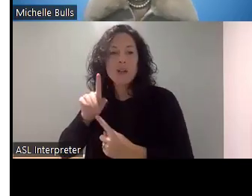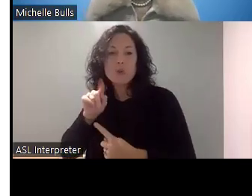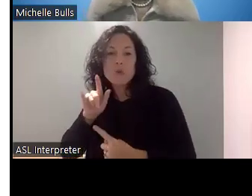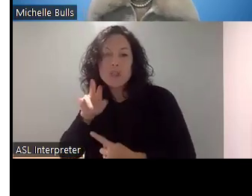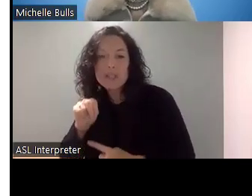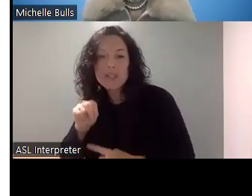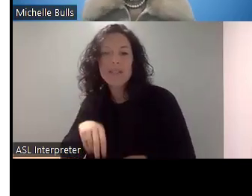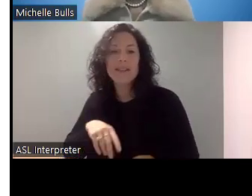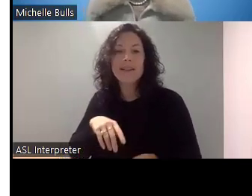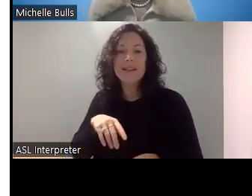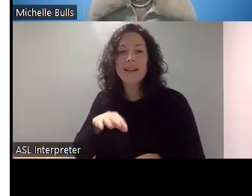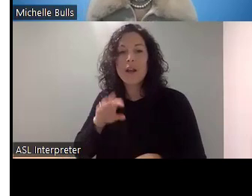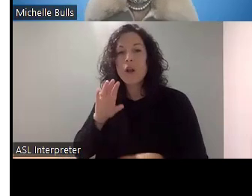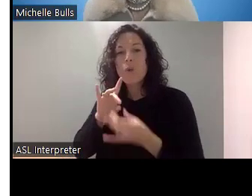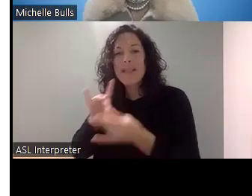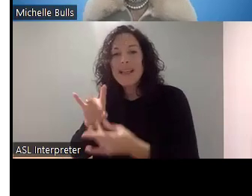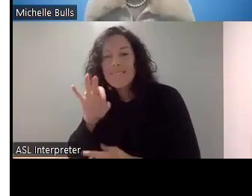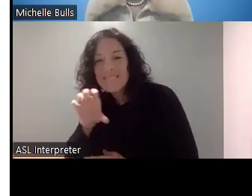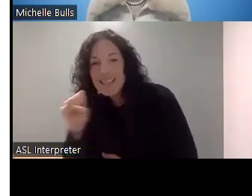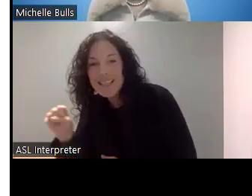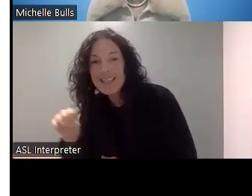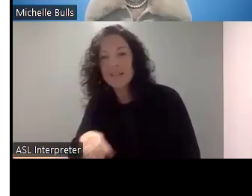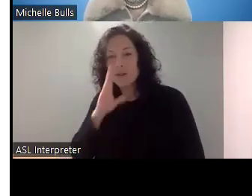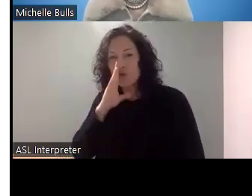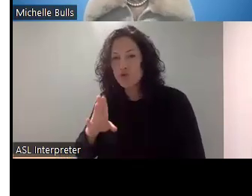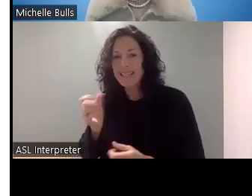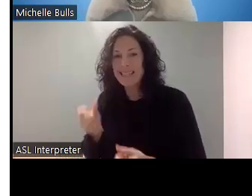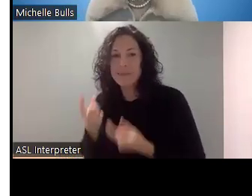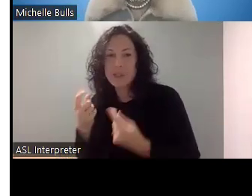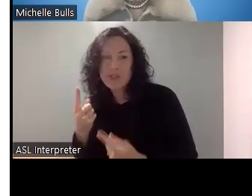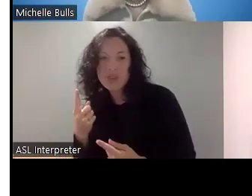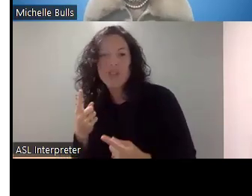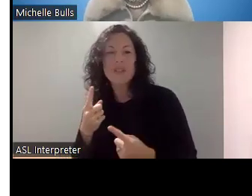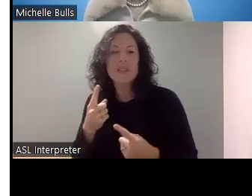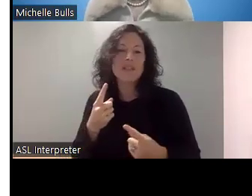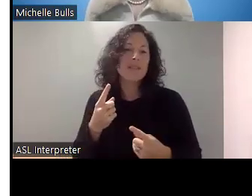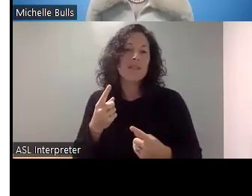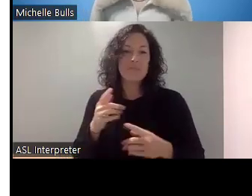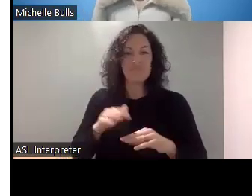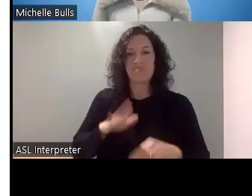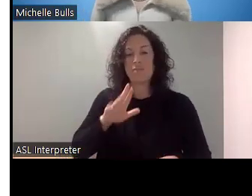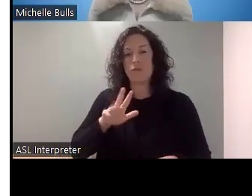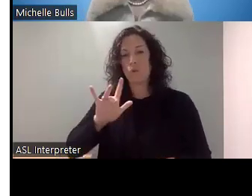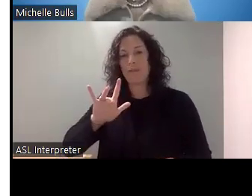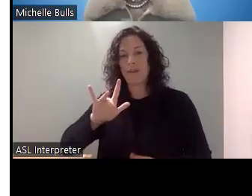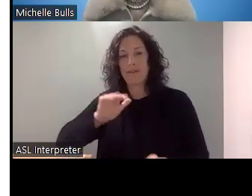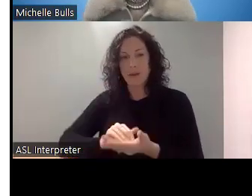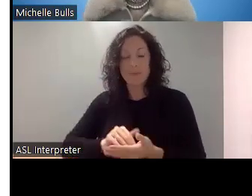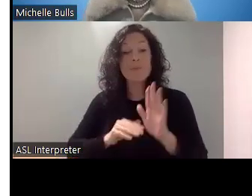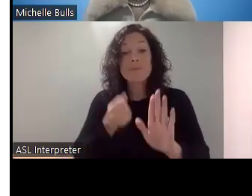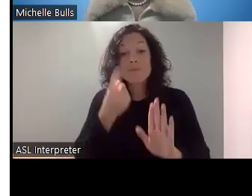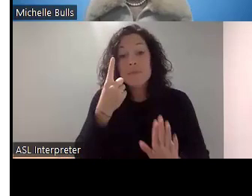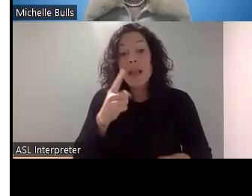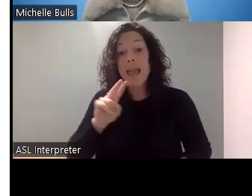and subawards in excess of 25K. The bottom line really is that NIH provides